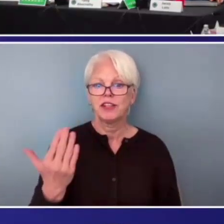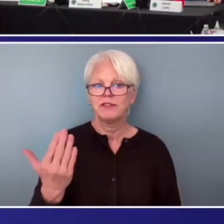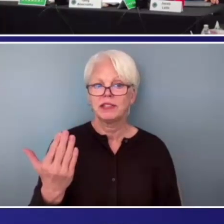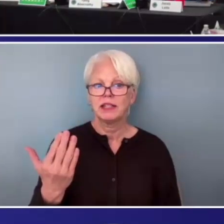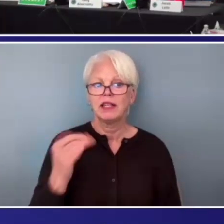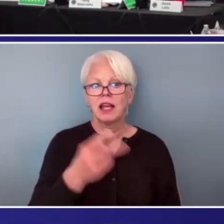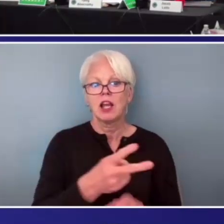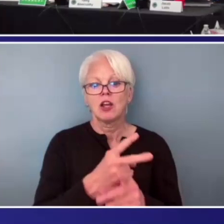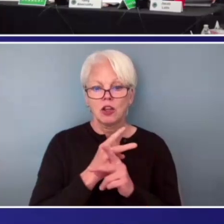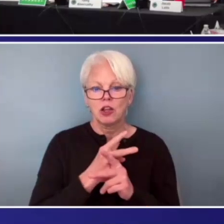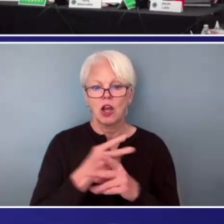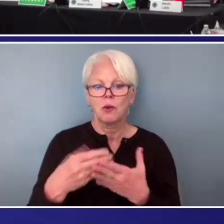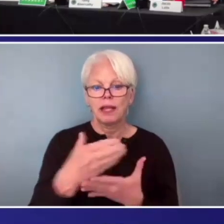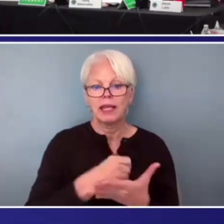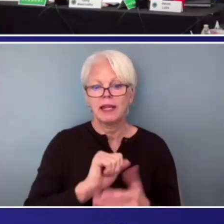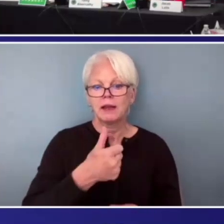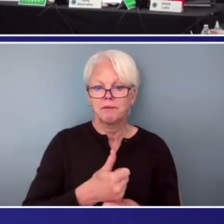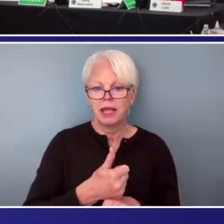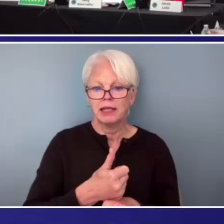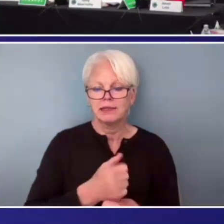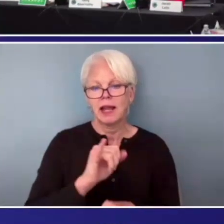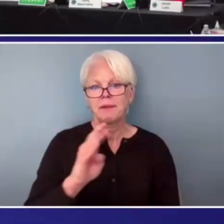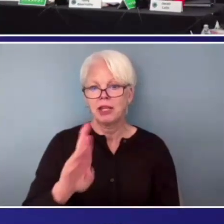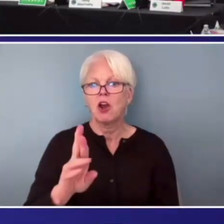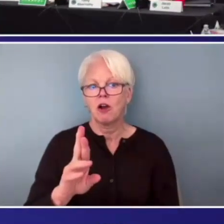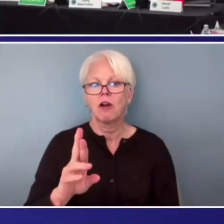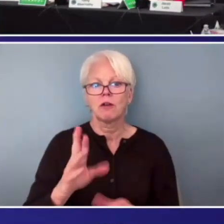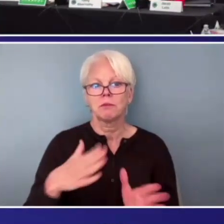Repayment Plans, or it may be Income Driven.